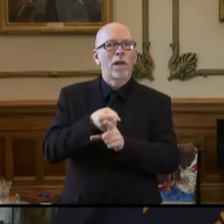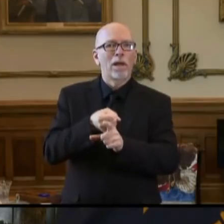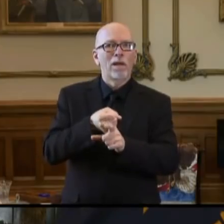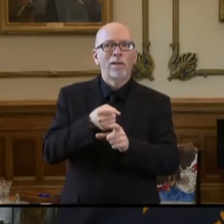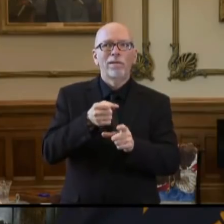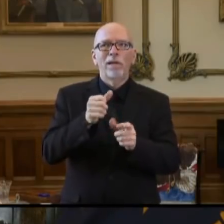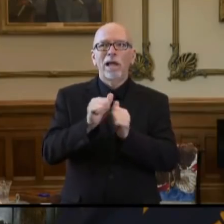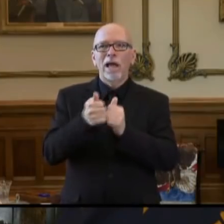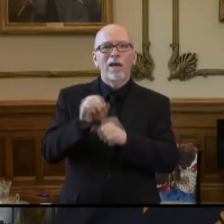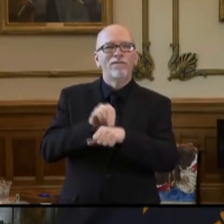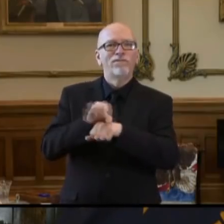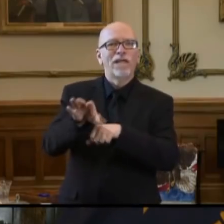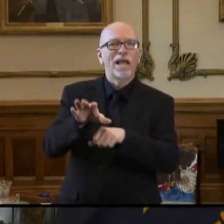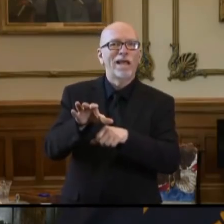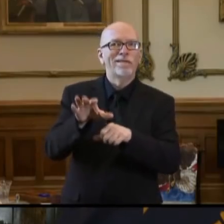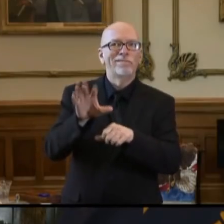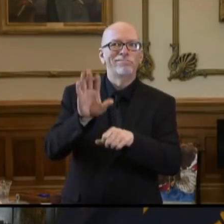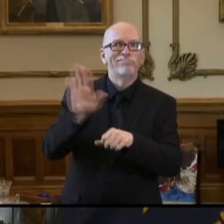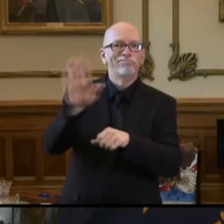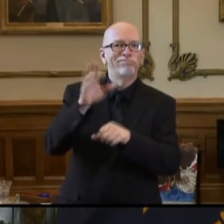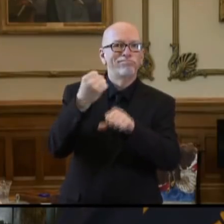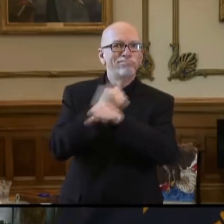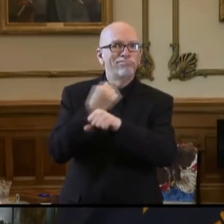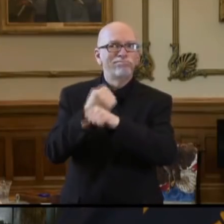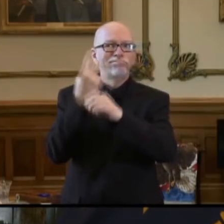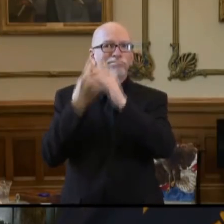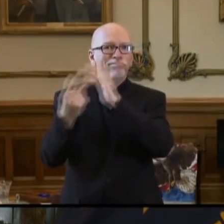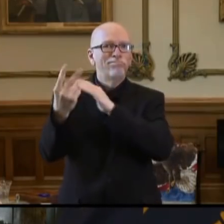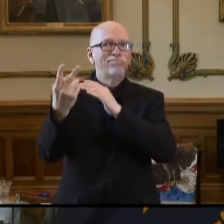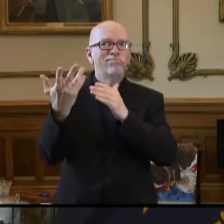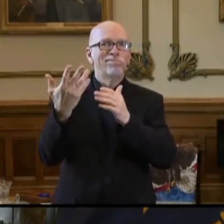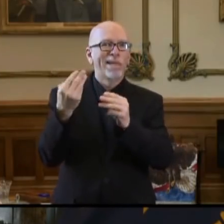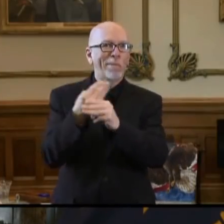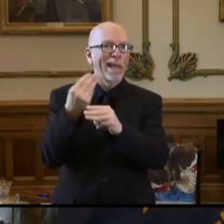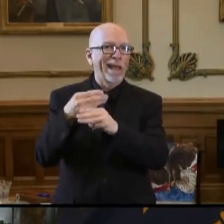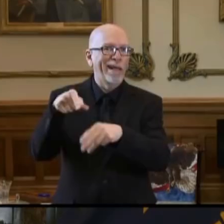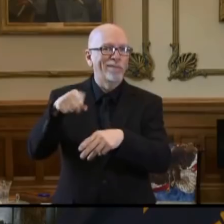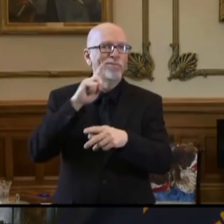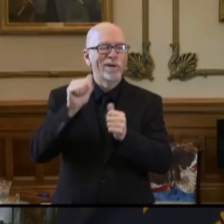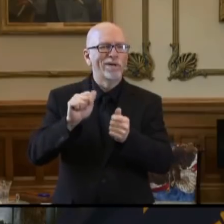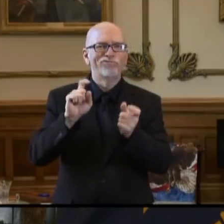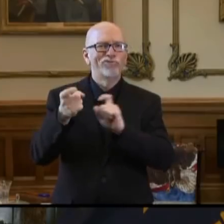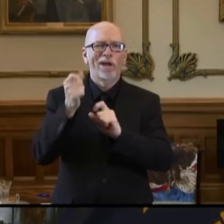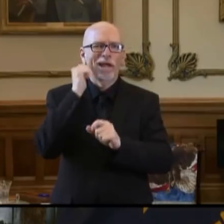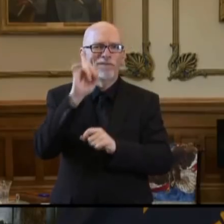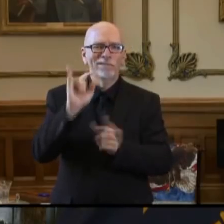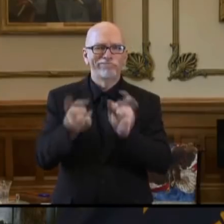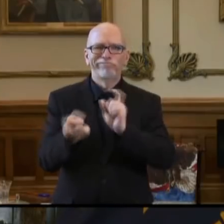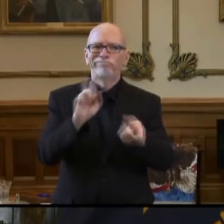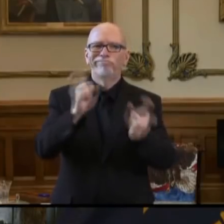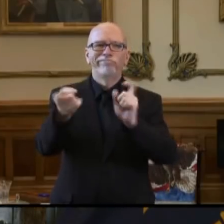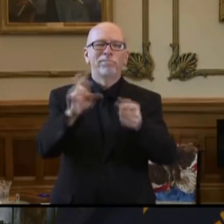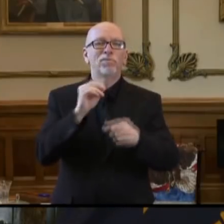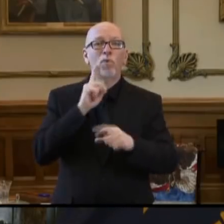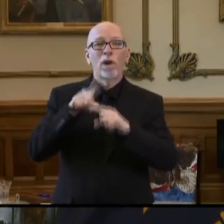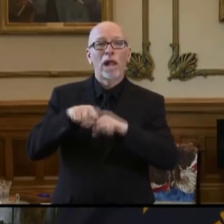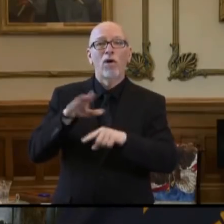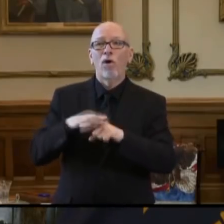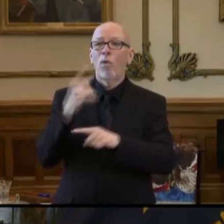WAS LOW. AND SO THE CHANGES FOR HOW THAT MANIPULATES THE MATH